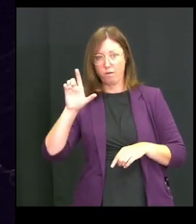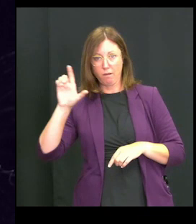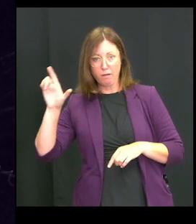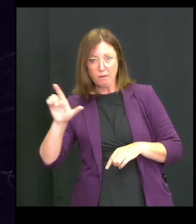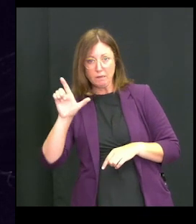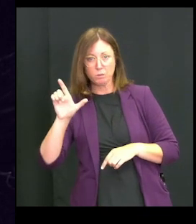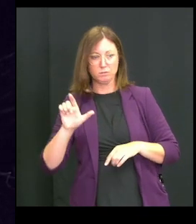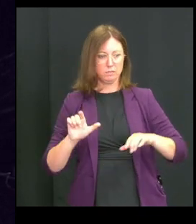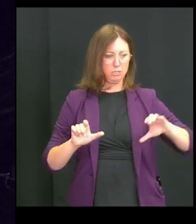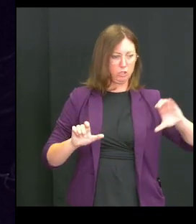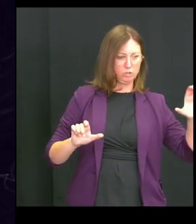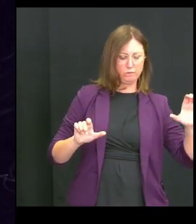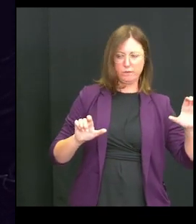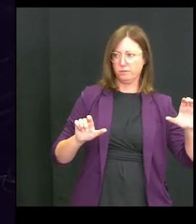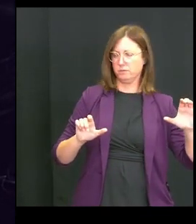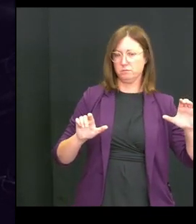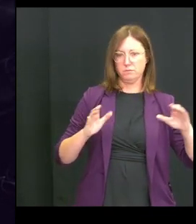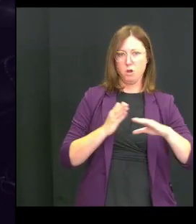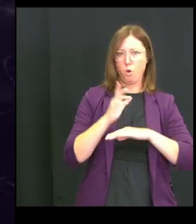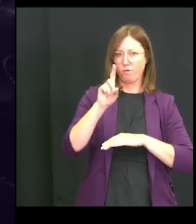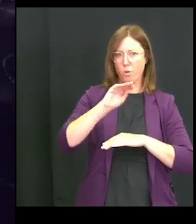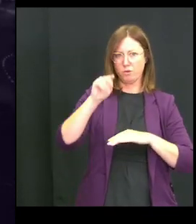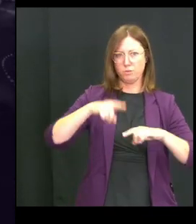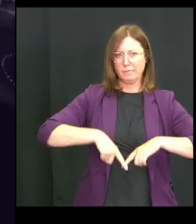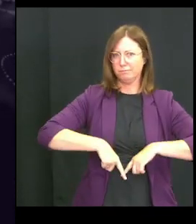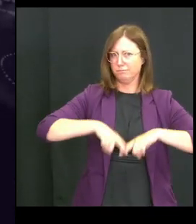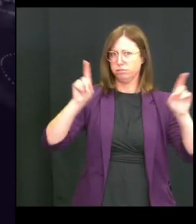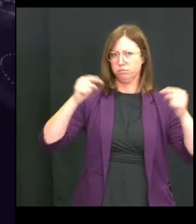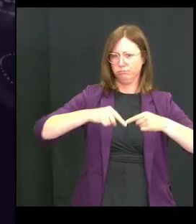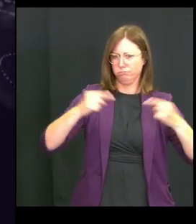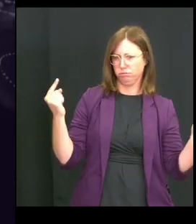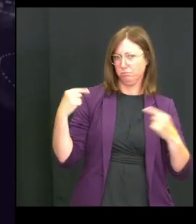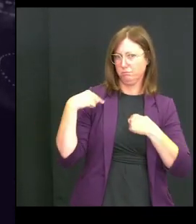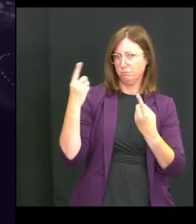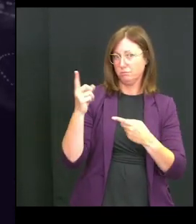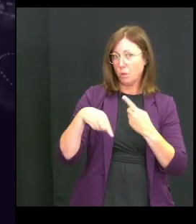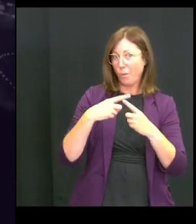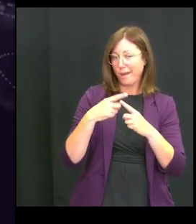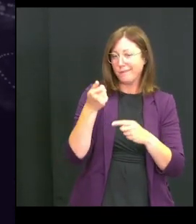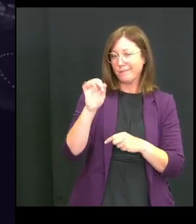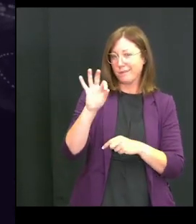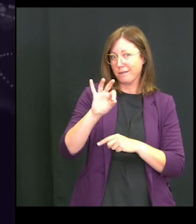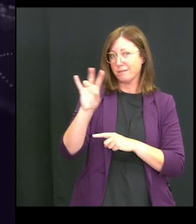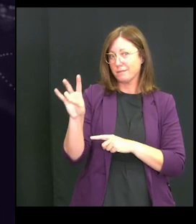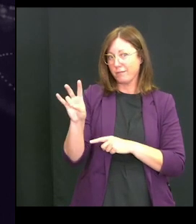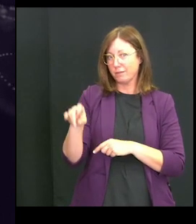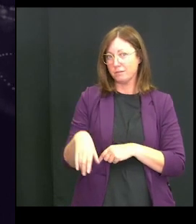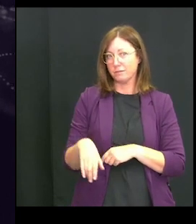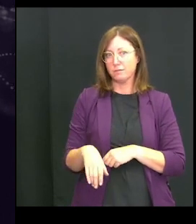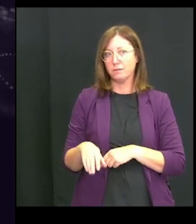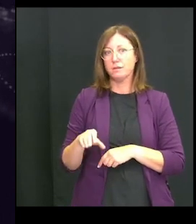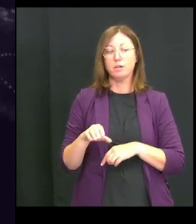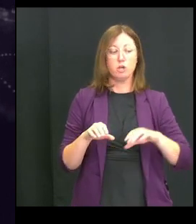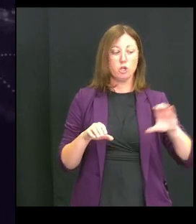have increased over a hundred percent since 1997. The Conservatives and NDP have also become more dissimilar,